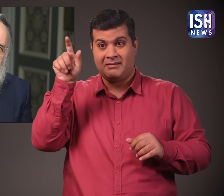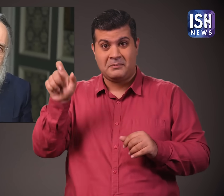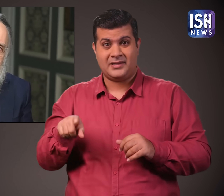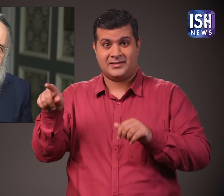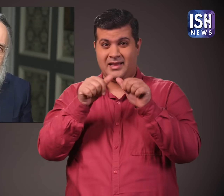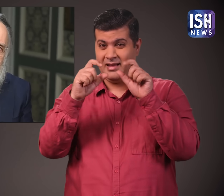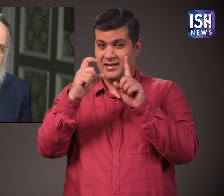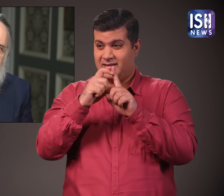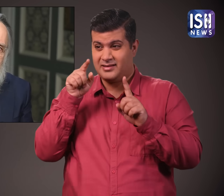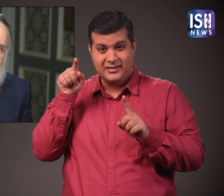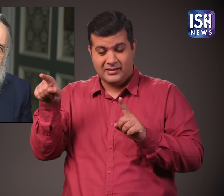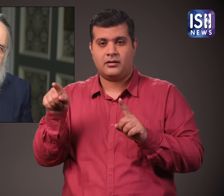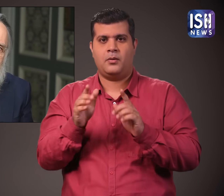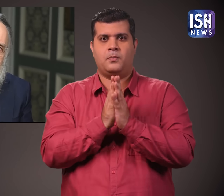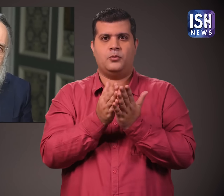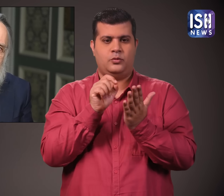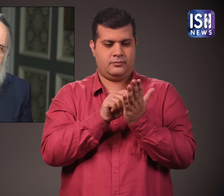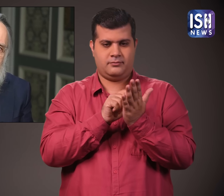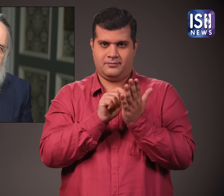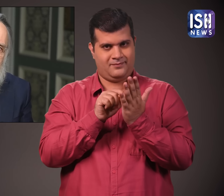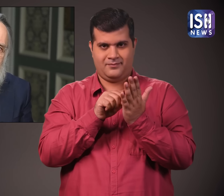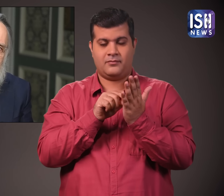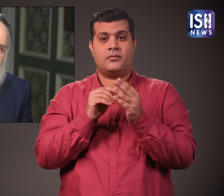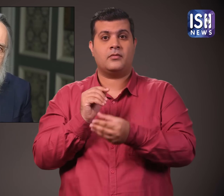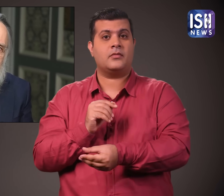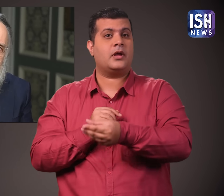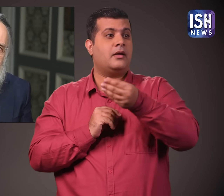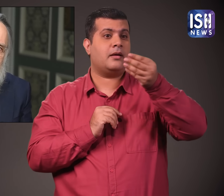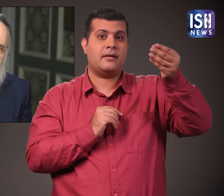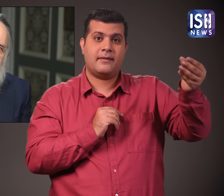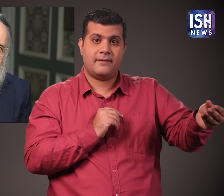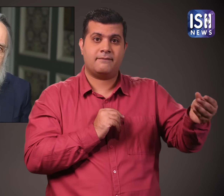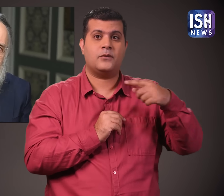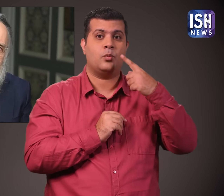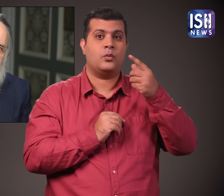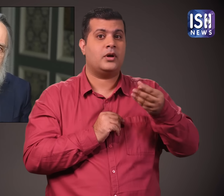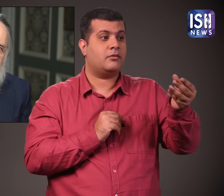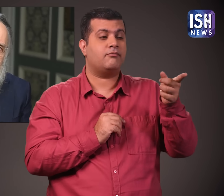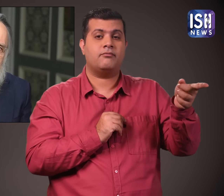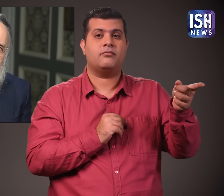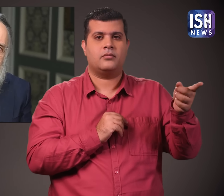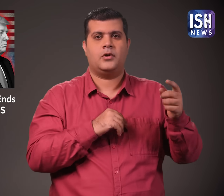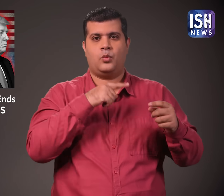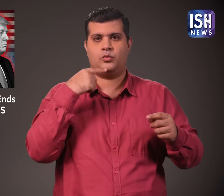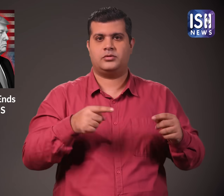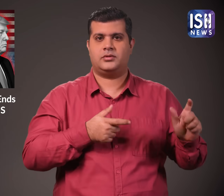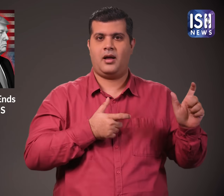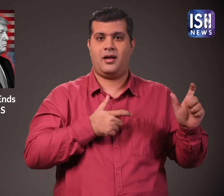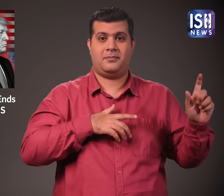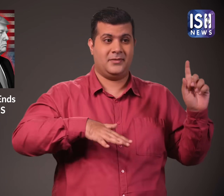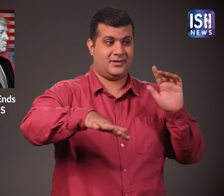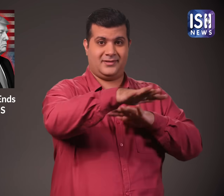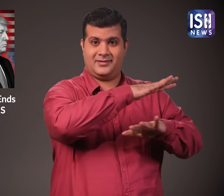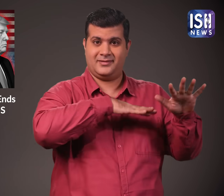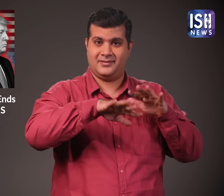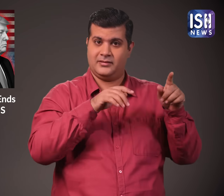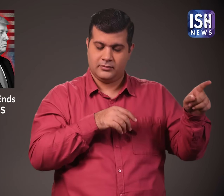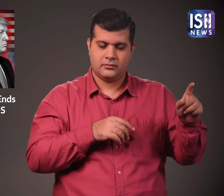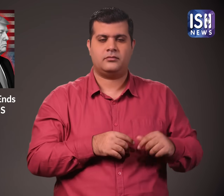He has written books that are even given to Russian soldiers,